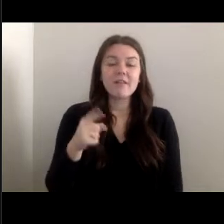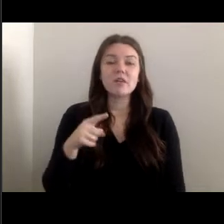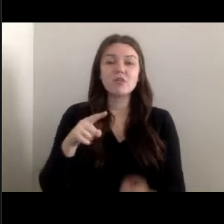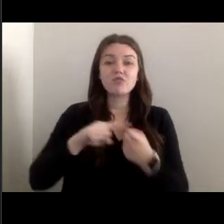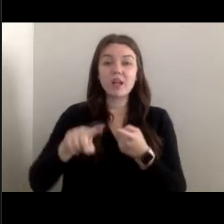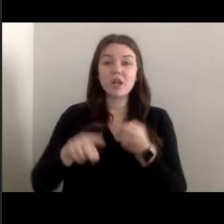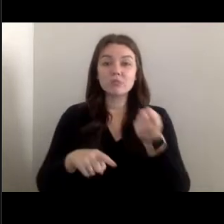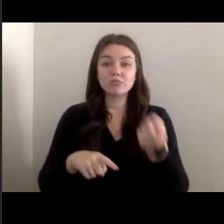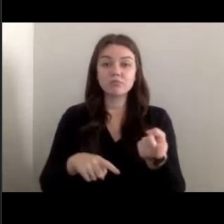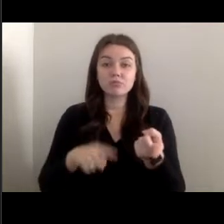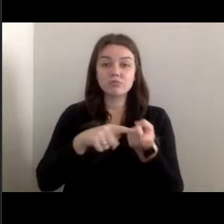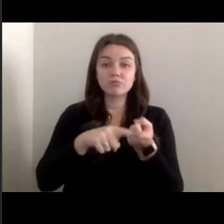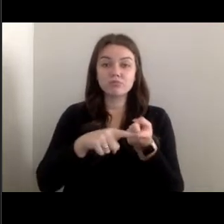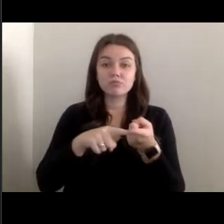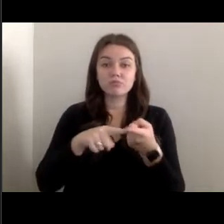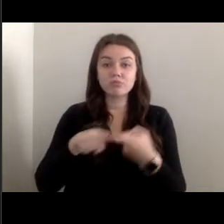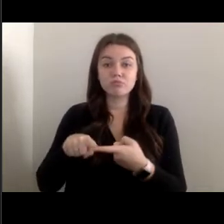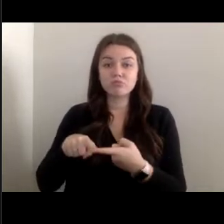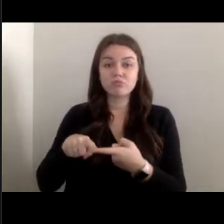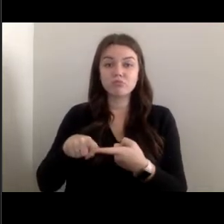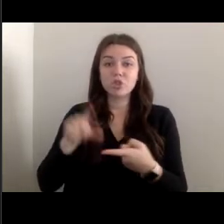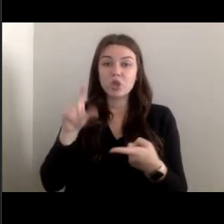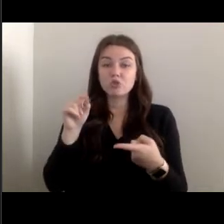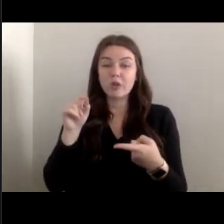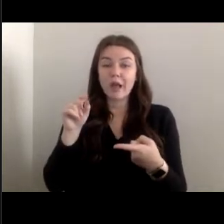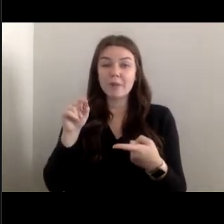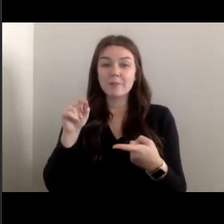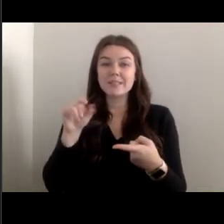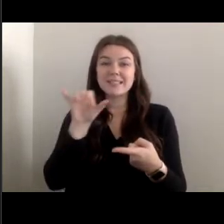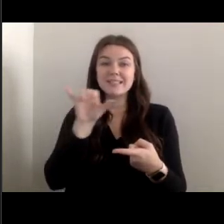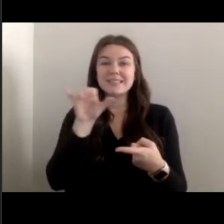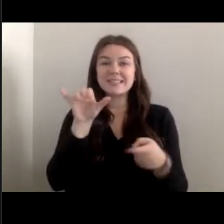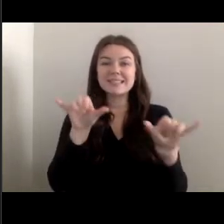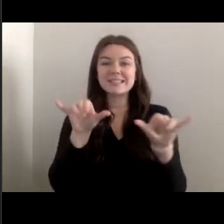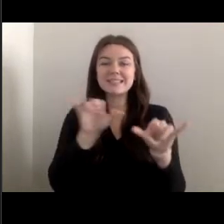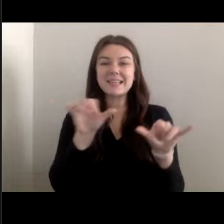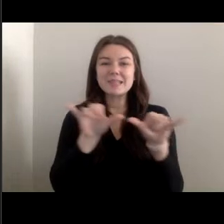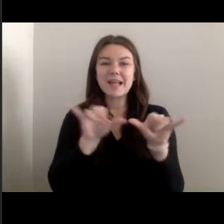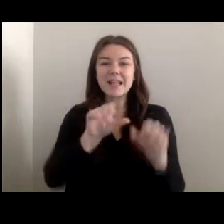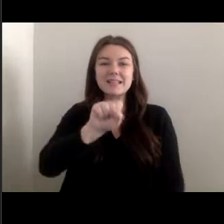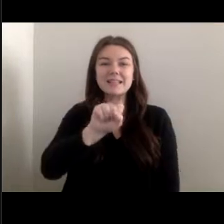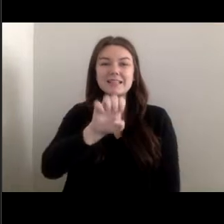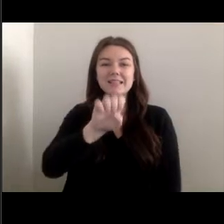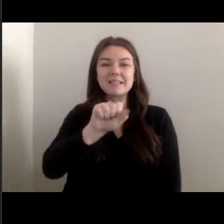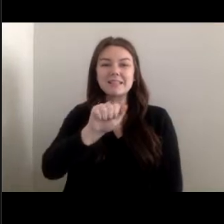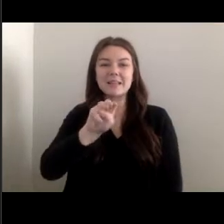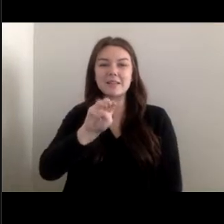think of crab larvae as the size of a sesame seed, you need a little magnifying glass to look at them.